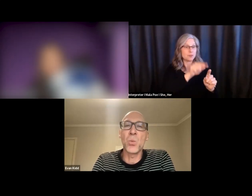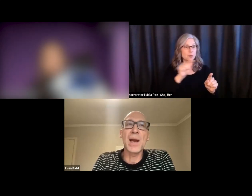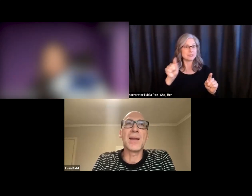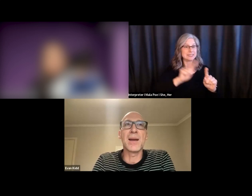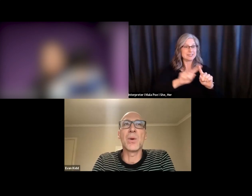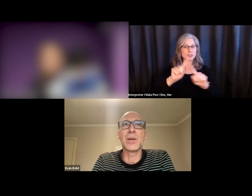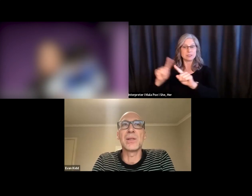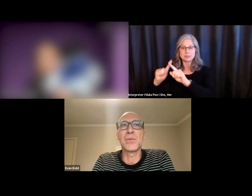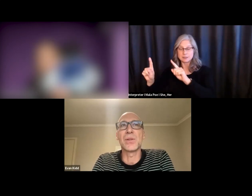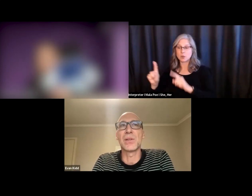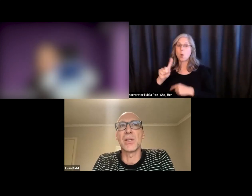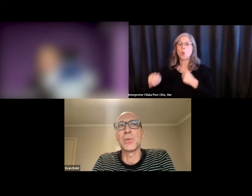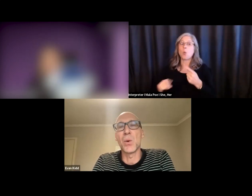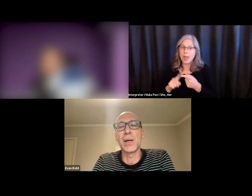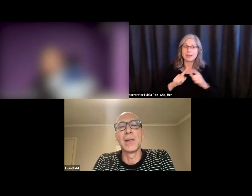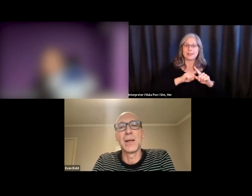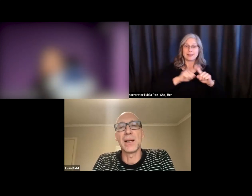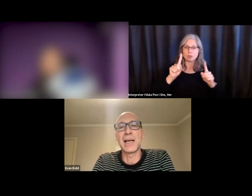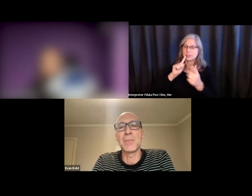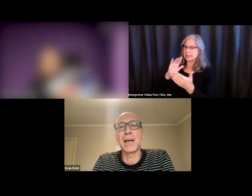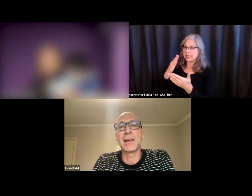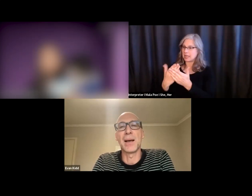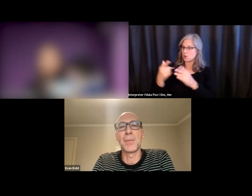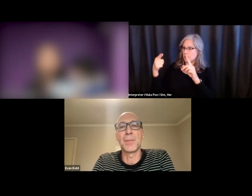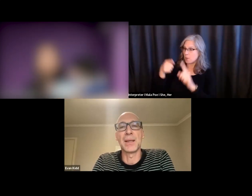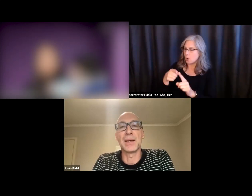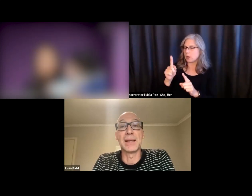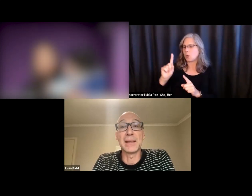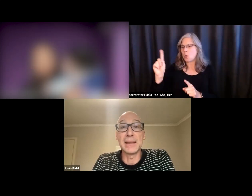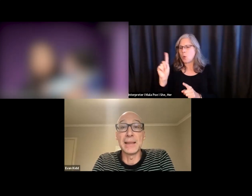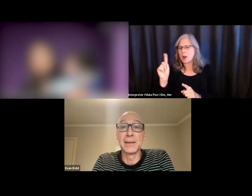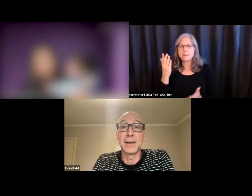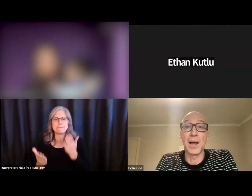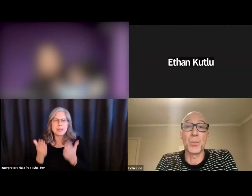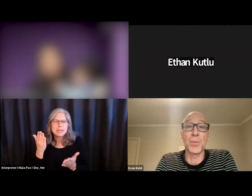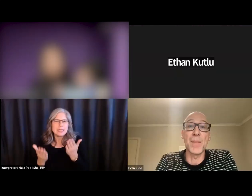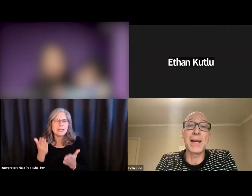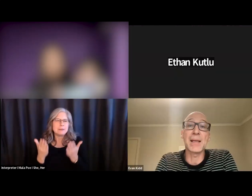when those differences get to a point that they may be clinically problematic.